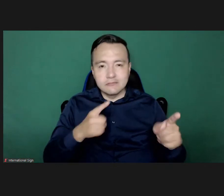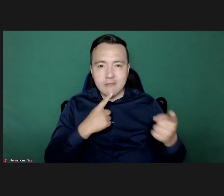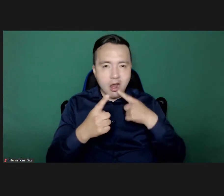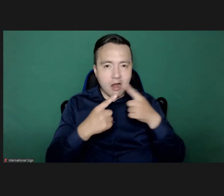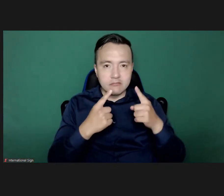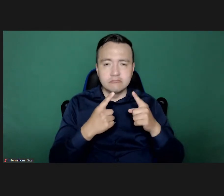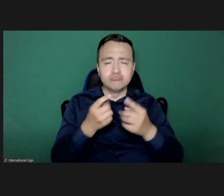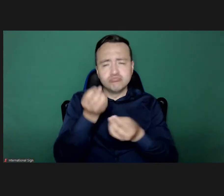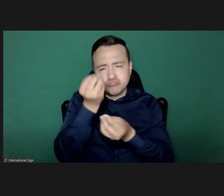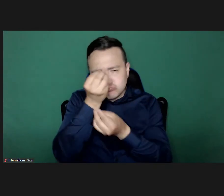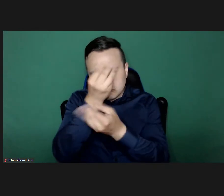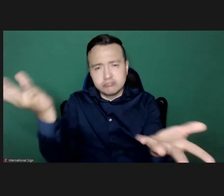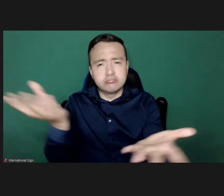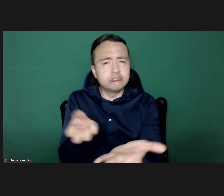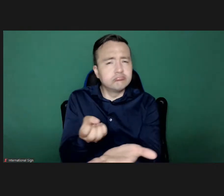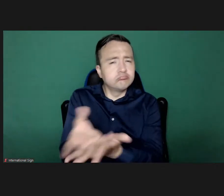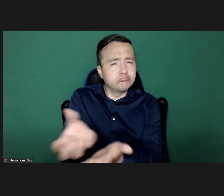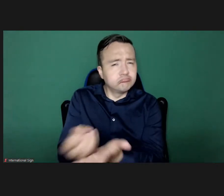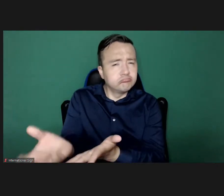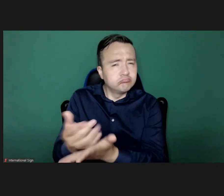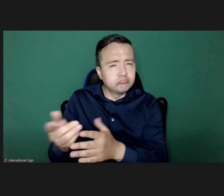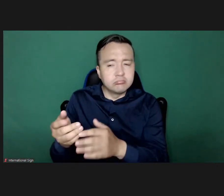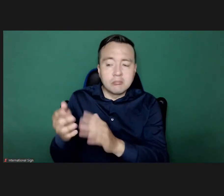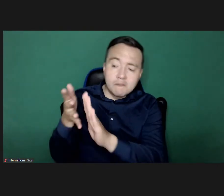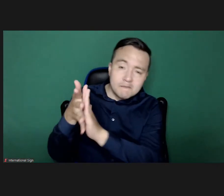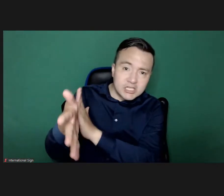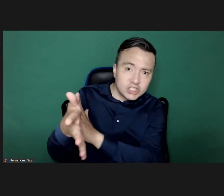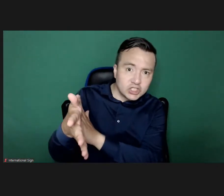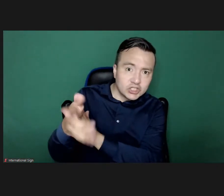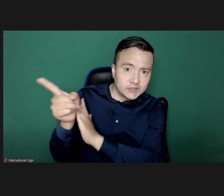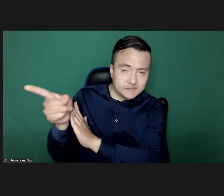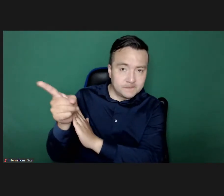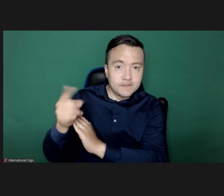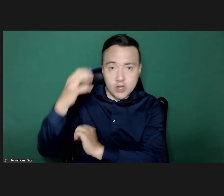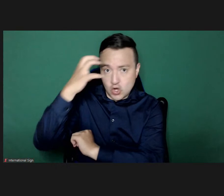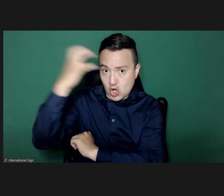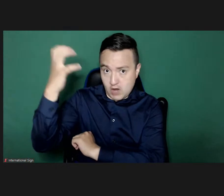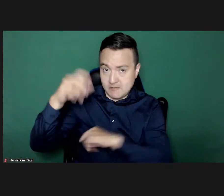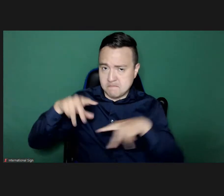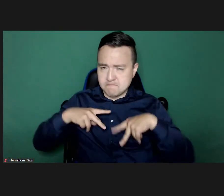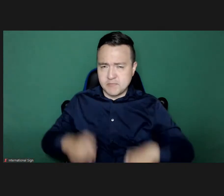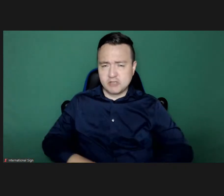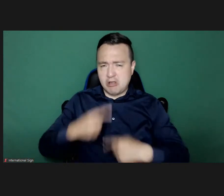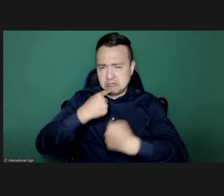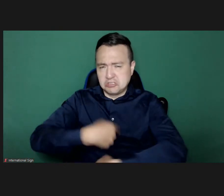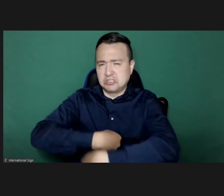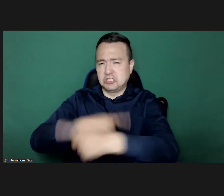take a position but do something which is totally at odds to the position in terms of the interests of health.